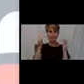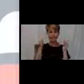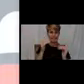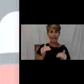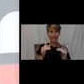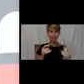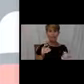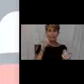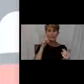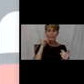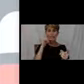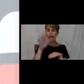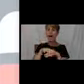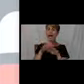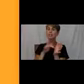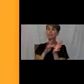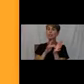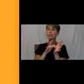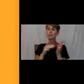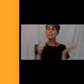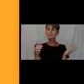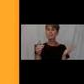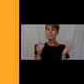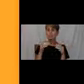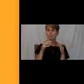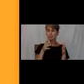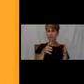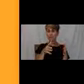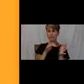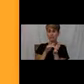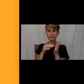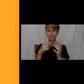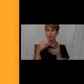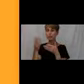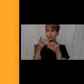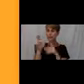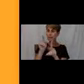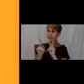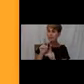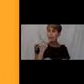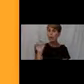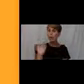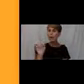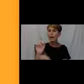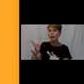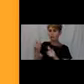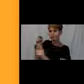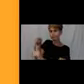Street medicine for unsheltered individuals, serving people where they are, next slide.